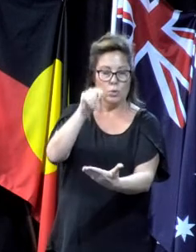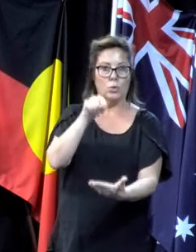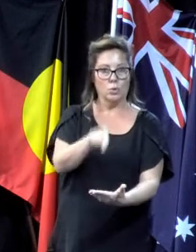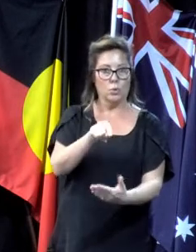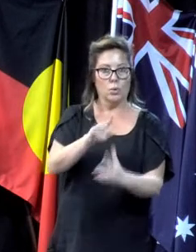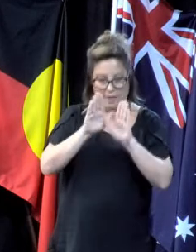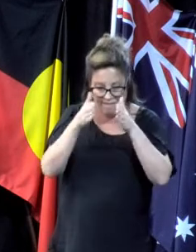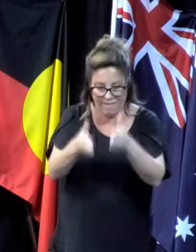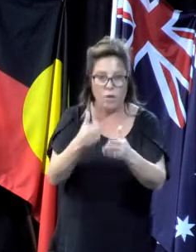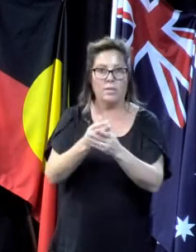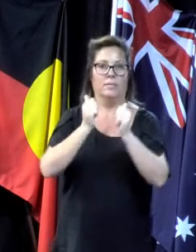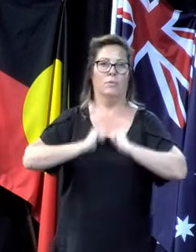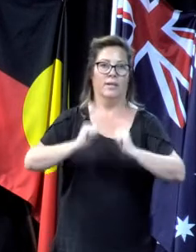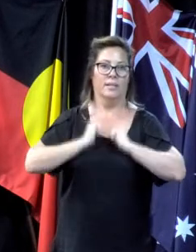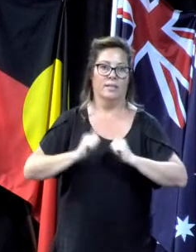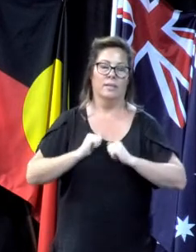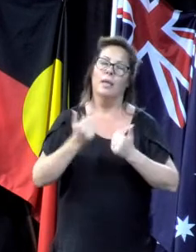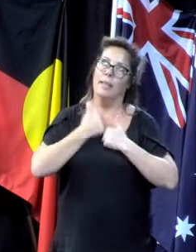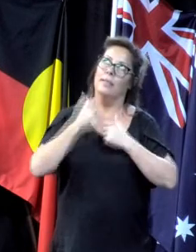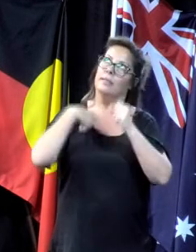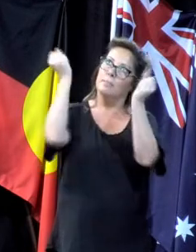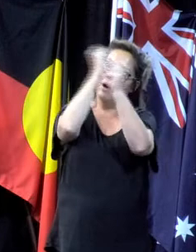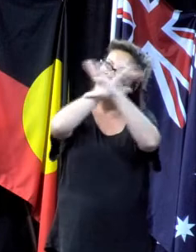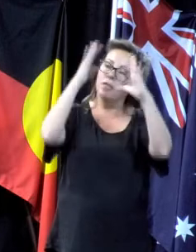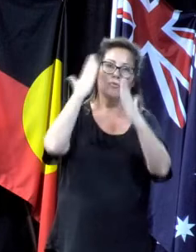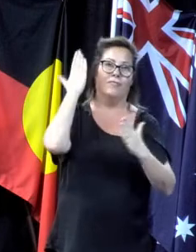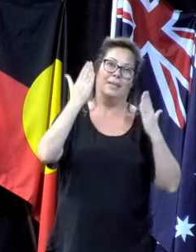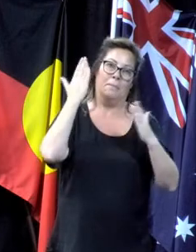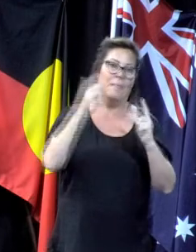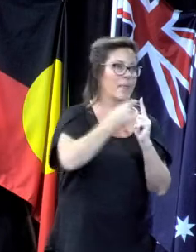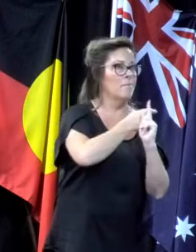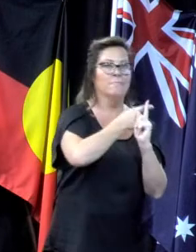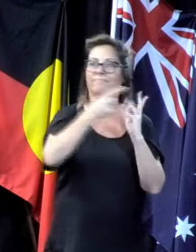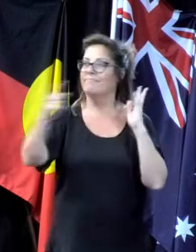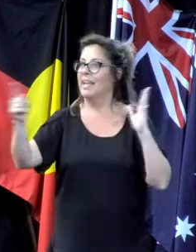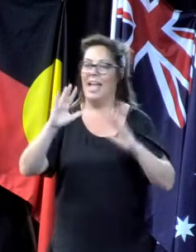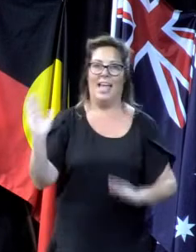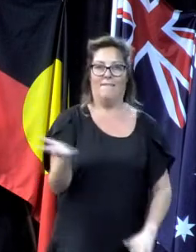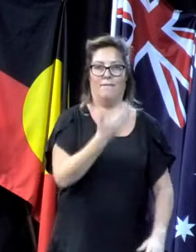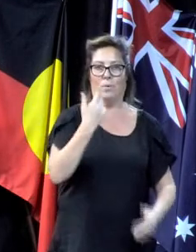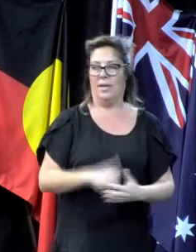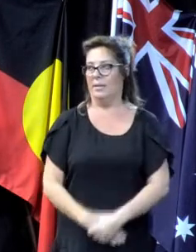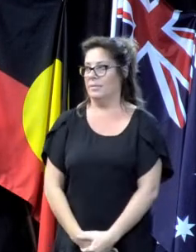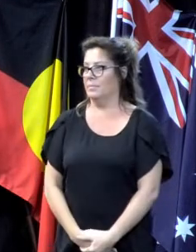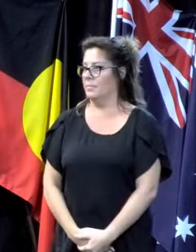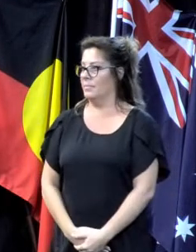This is my blue sky dreaming. Thank you. Chair, look, I will need to ask to be able to sit another 10 minutes past 4.30